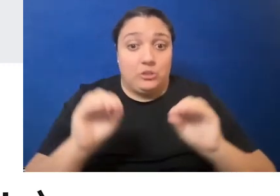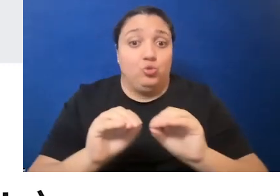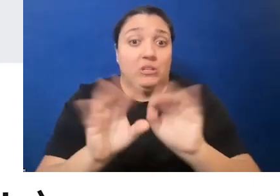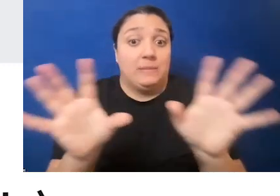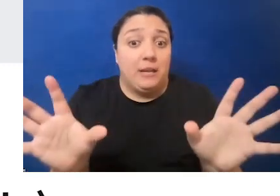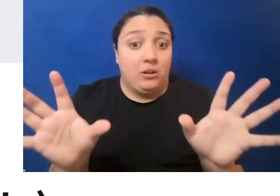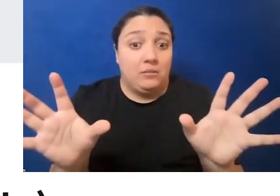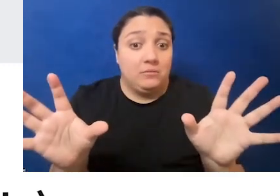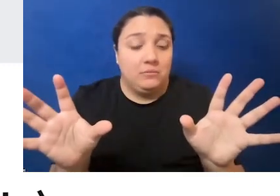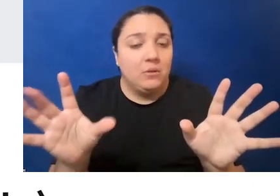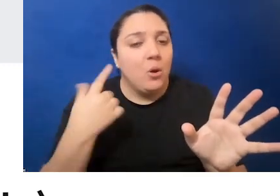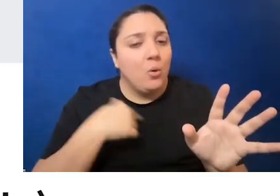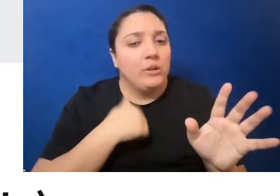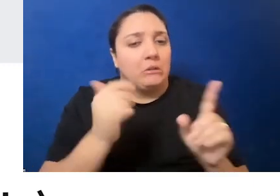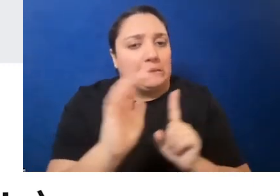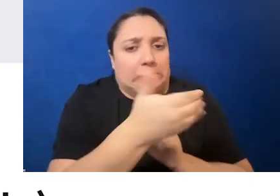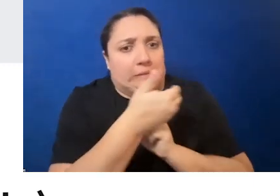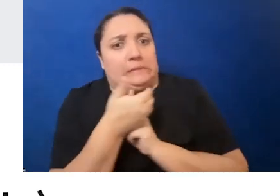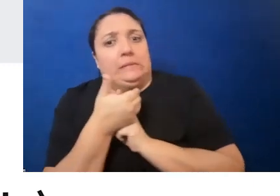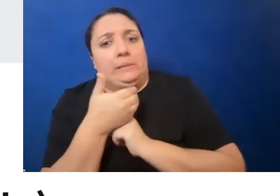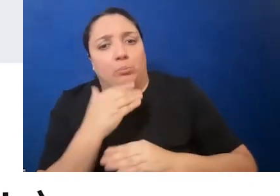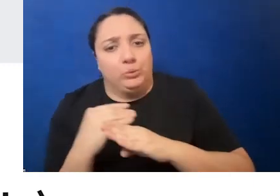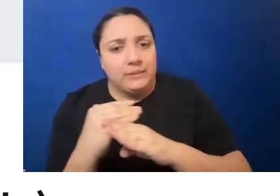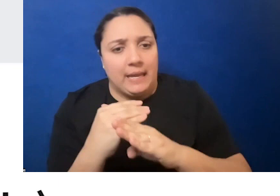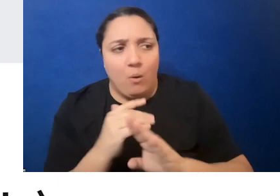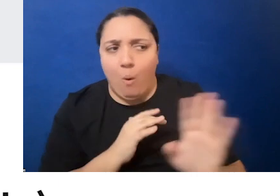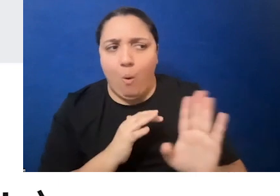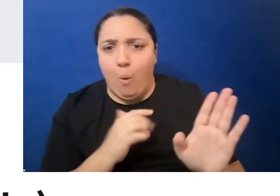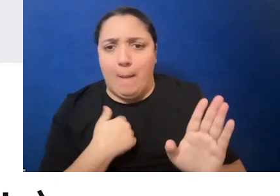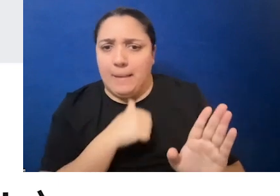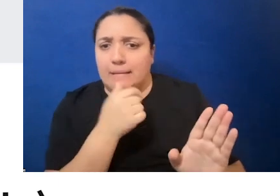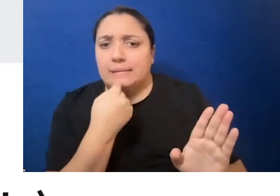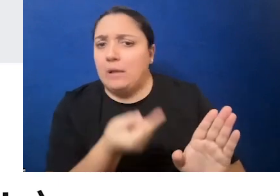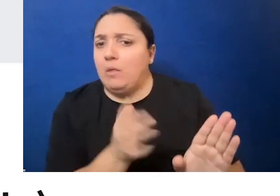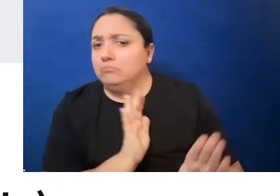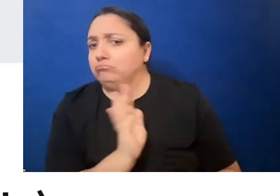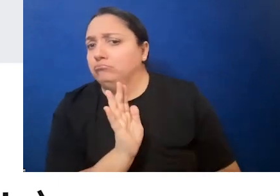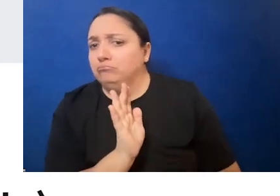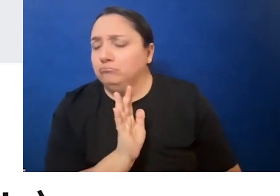MORE OF THIS, WE AS ADULTS ARE TRANSPARENT. WE TRY TO PROTECT KIDS A LOT AND